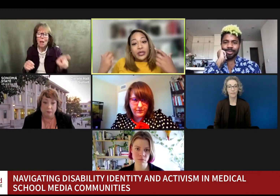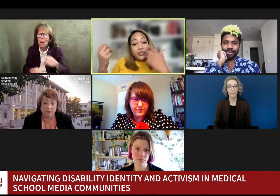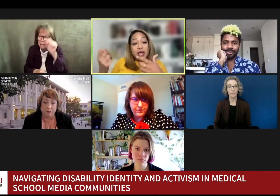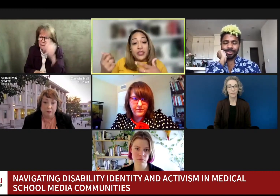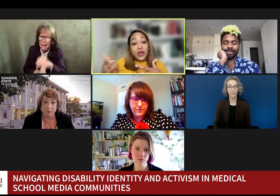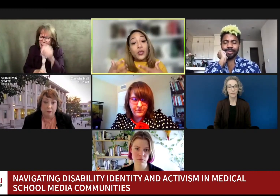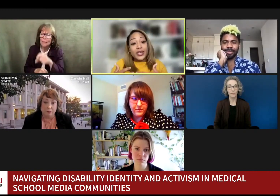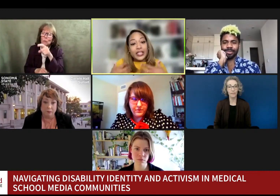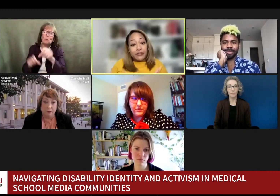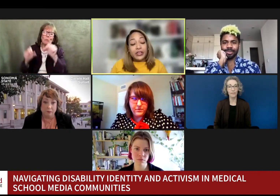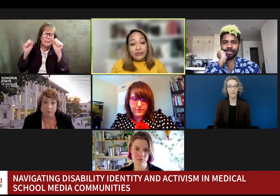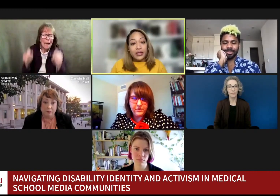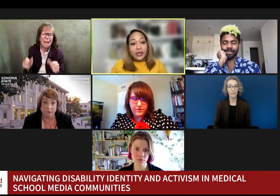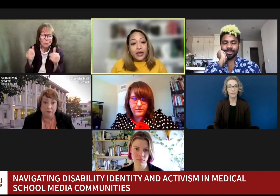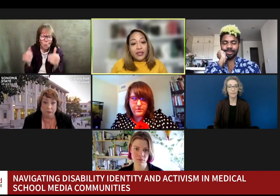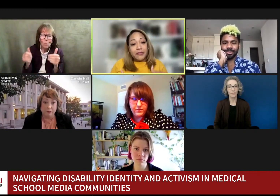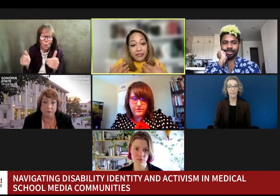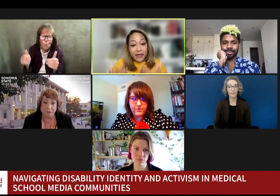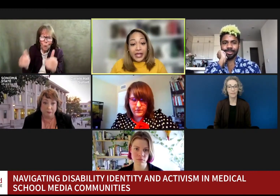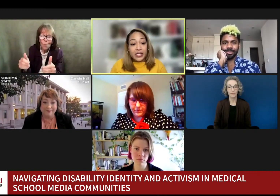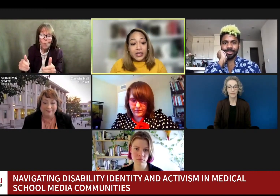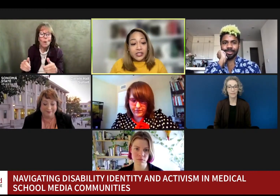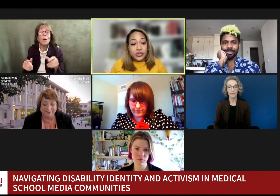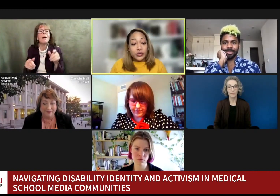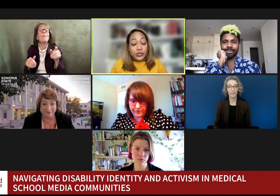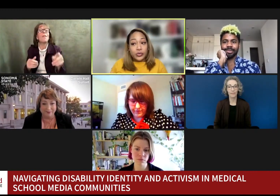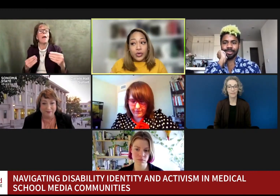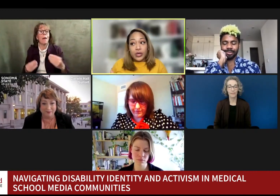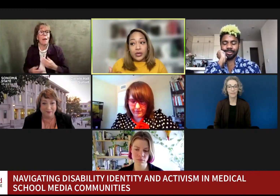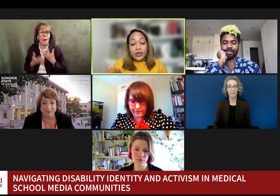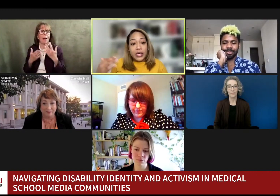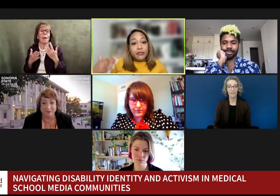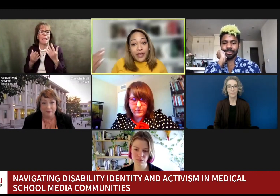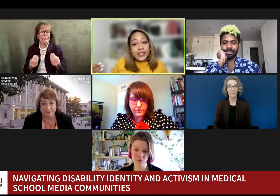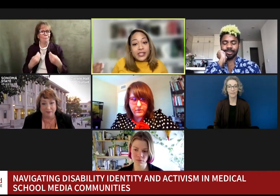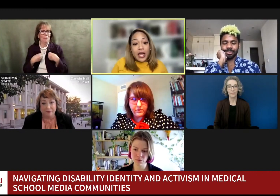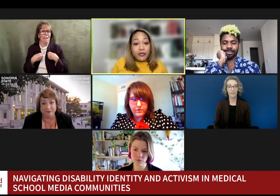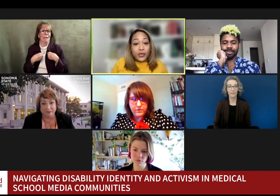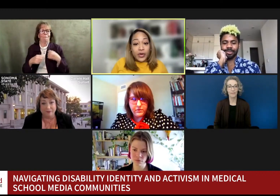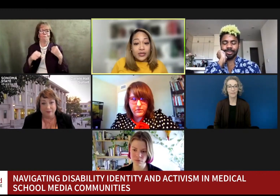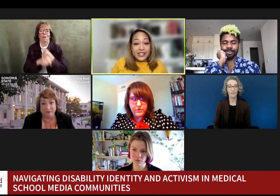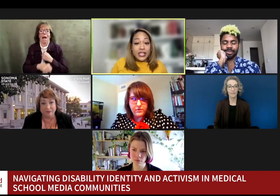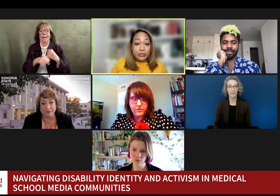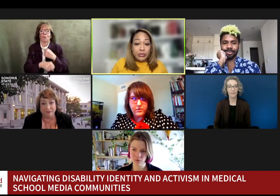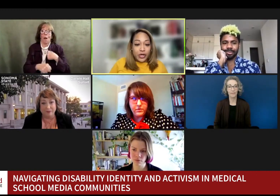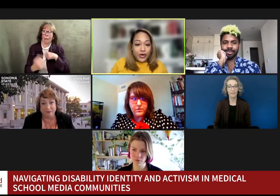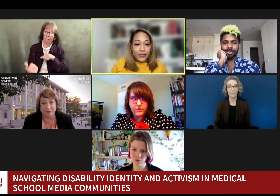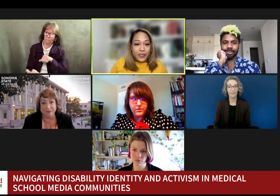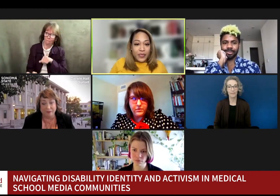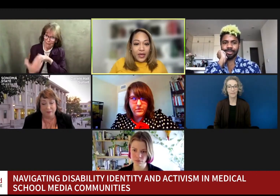And they're the one giving me the fight to keep facing everyone else telling me no.